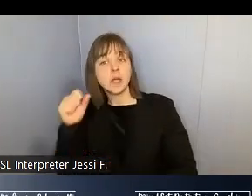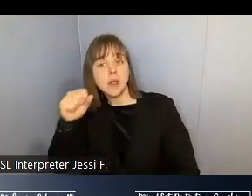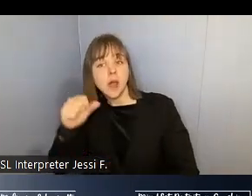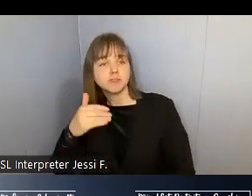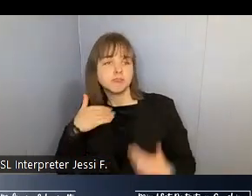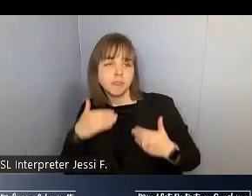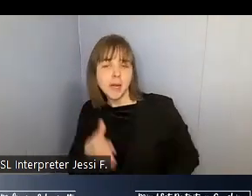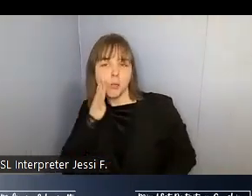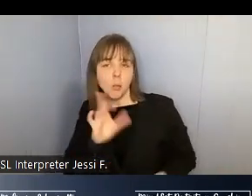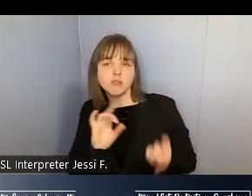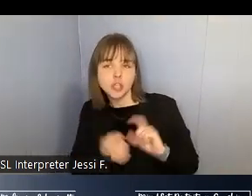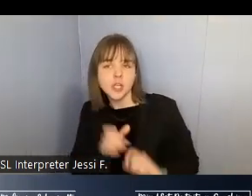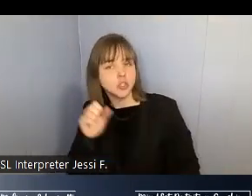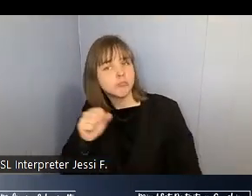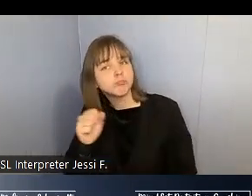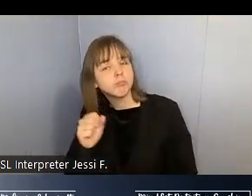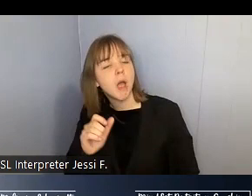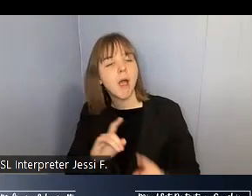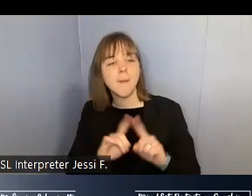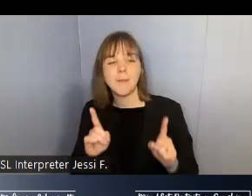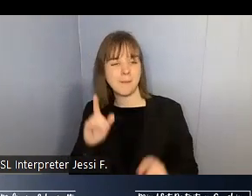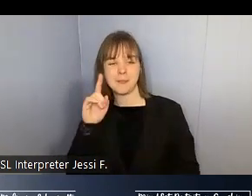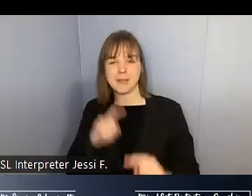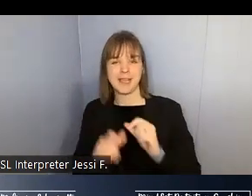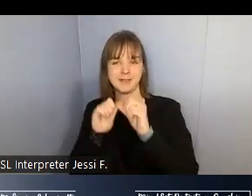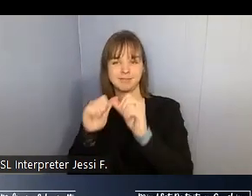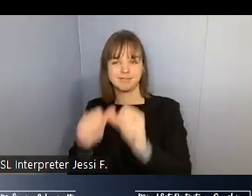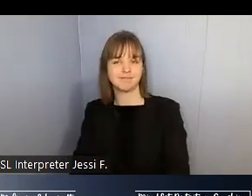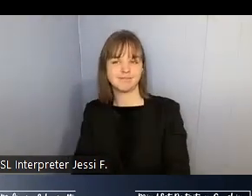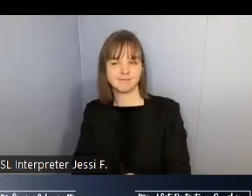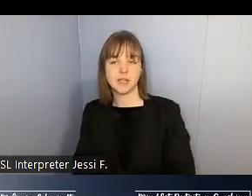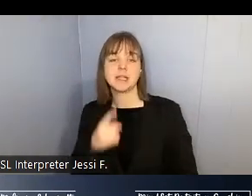of a level. But these diets manage your food and your portions